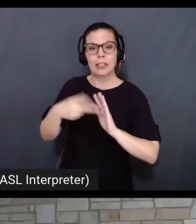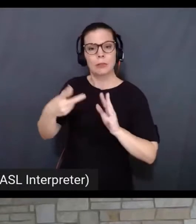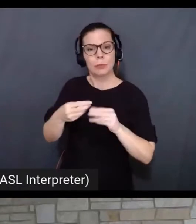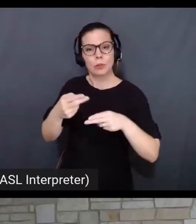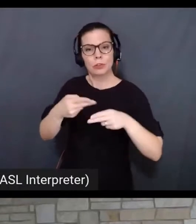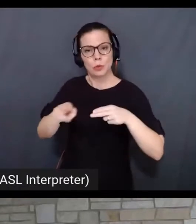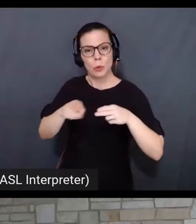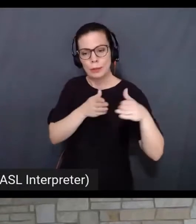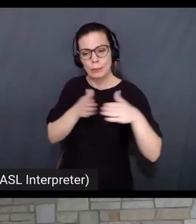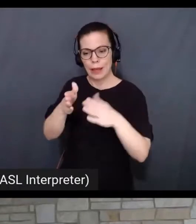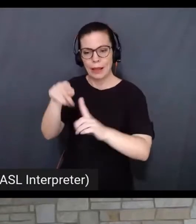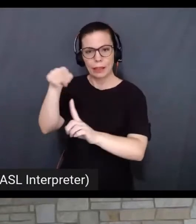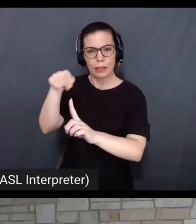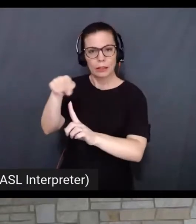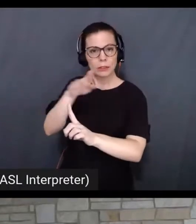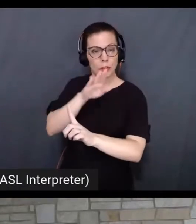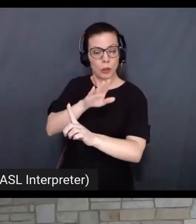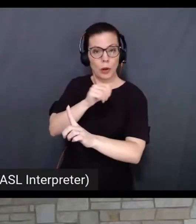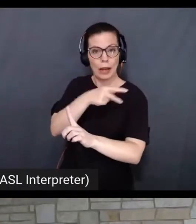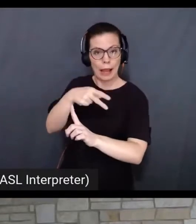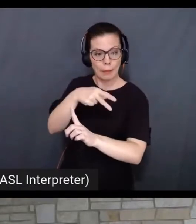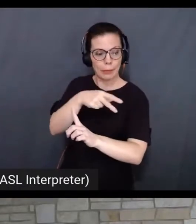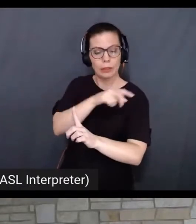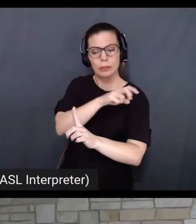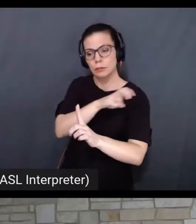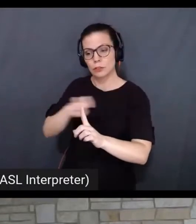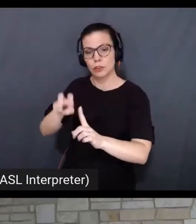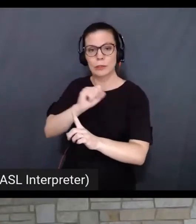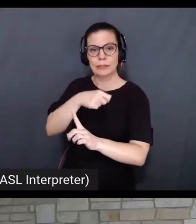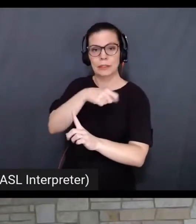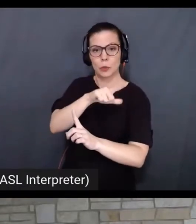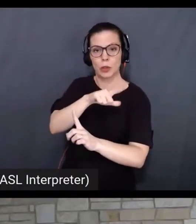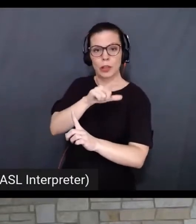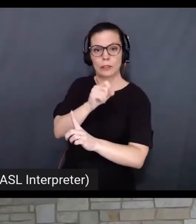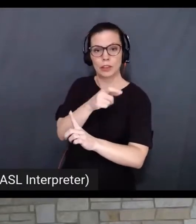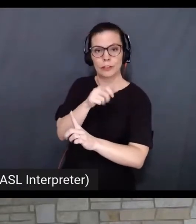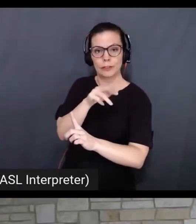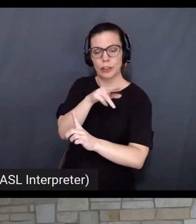to migrate your apps from SQL Server onto Amazon Aurora Postgres that also means